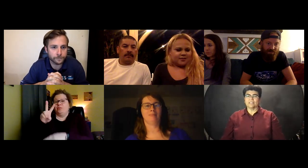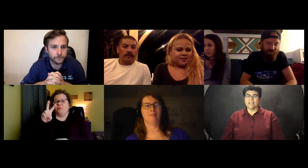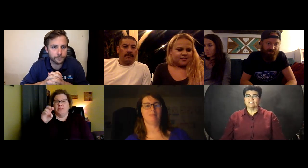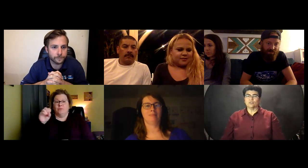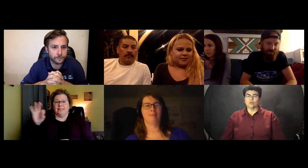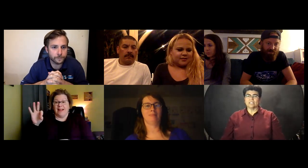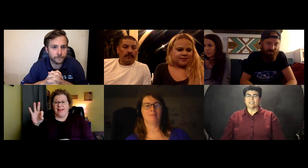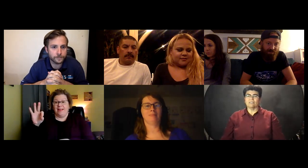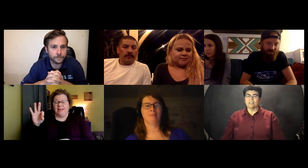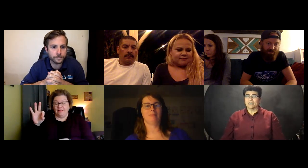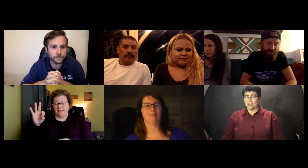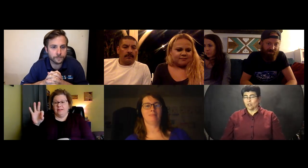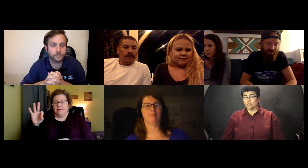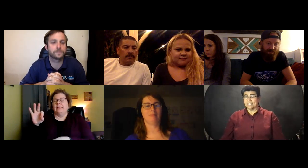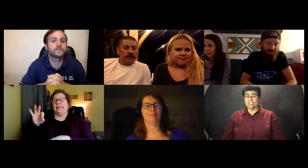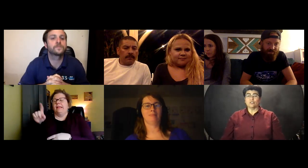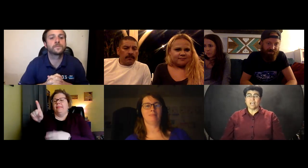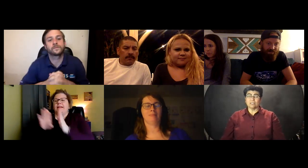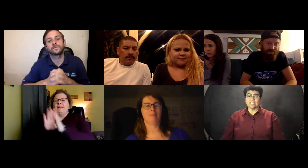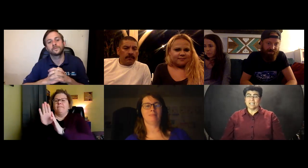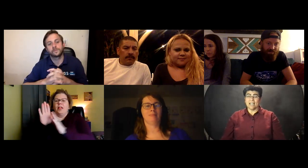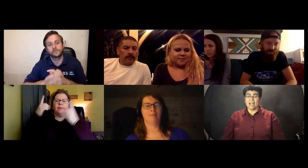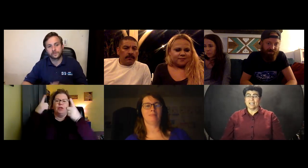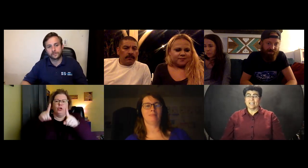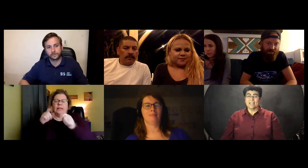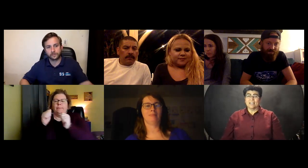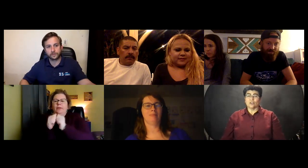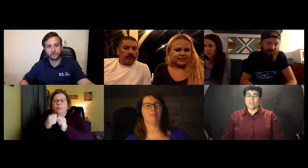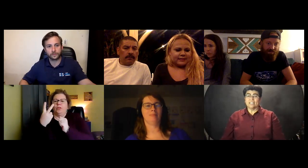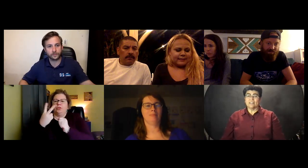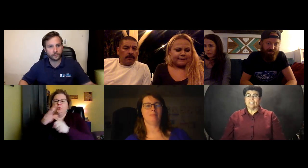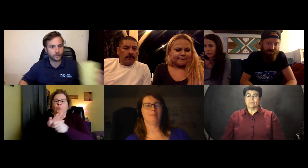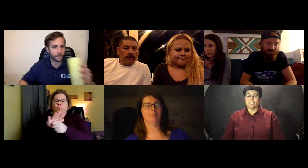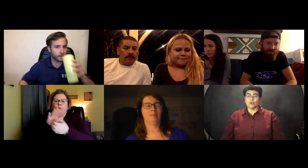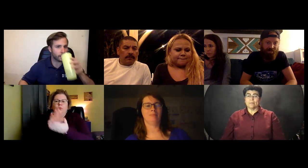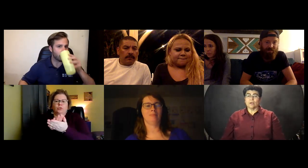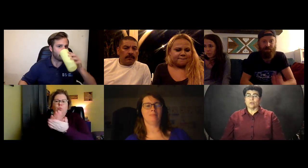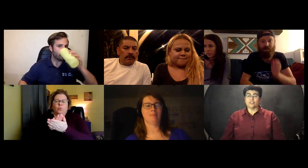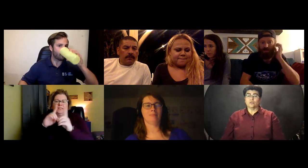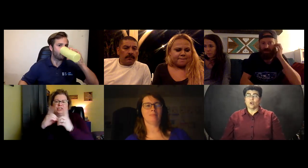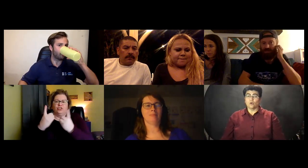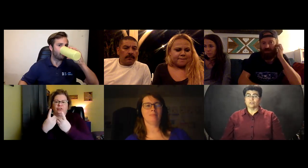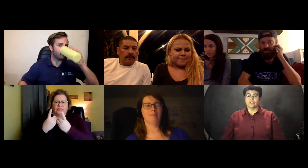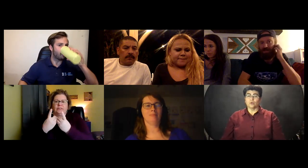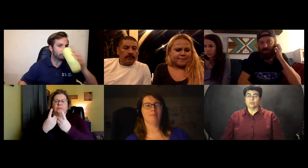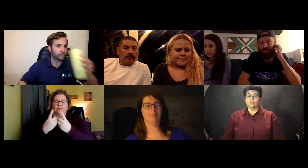deaf school itself closed in 2009 so they developed an